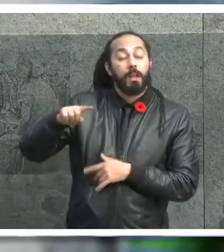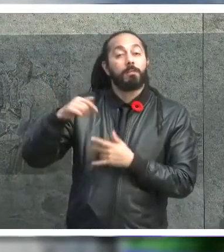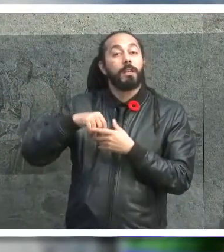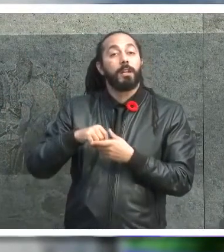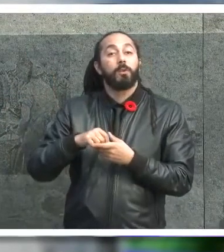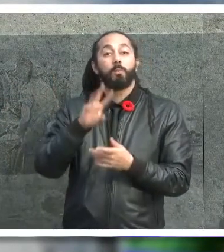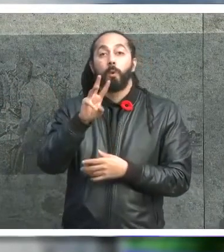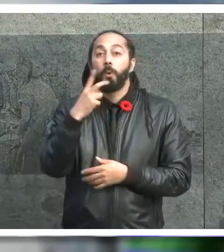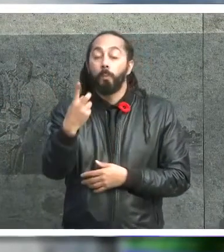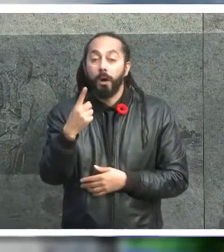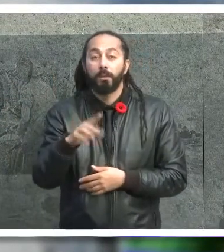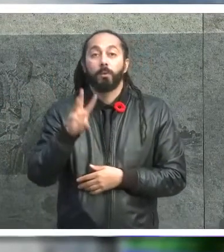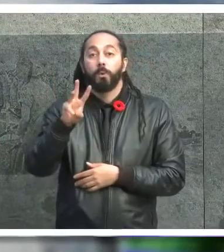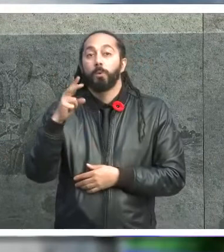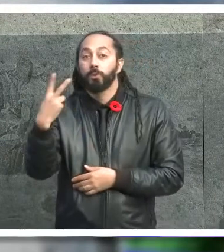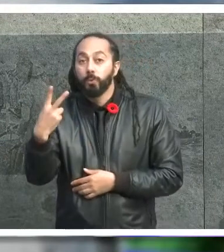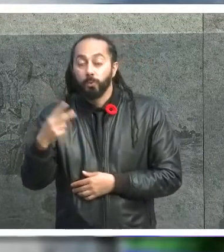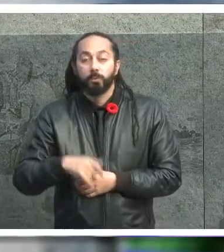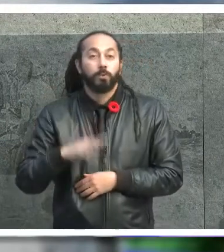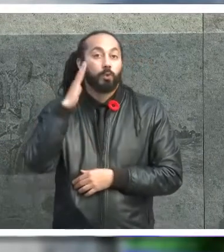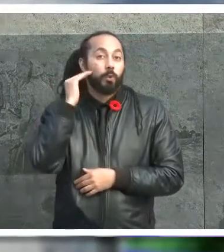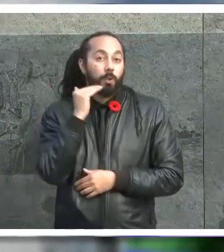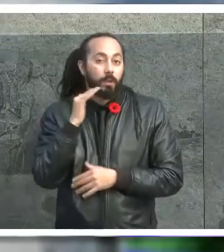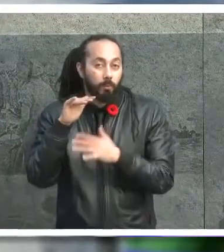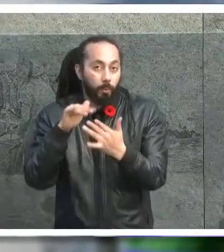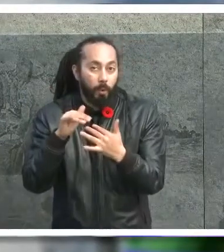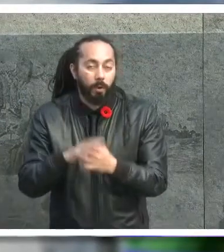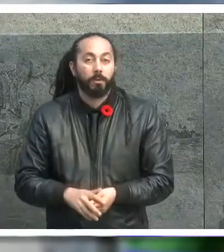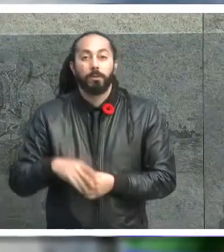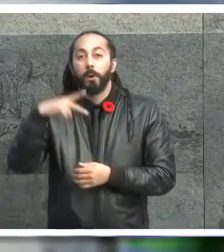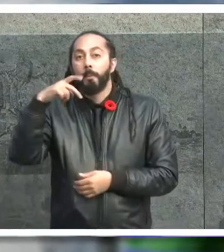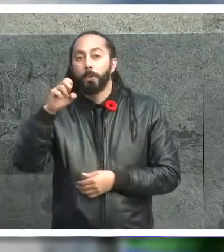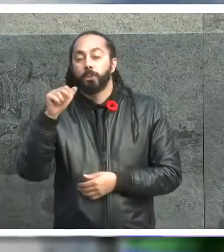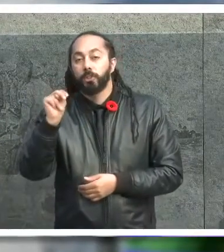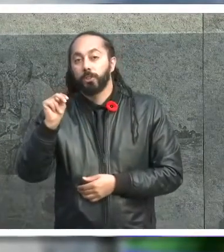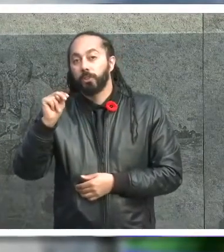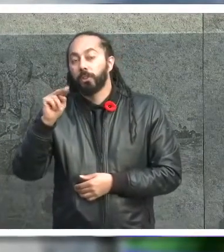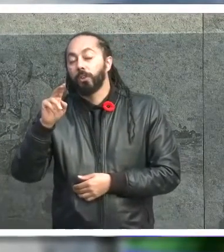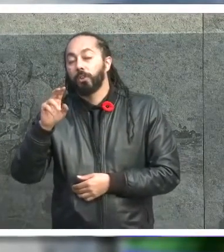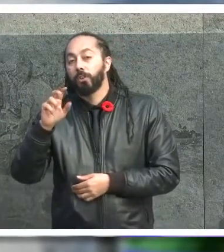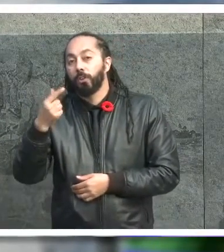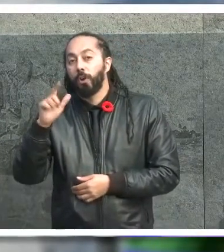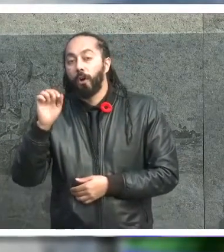They not only served in the first and second world wars and the Korean War but also in